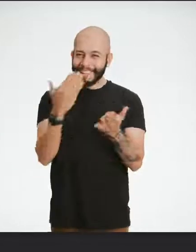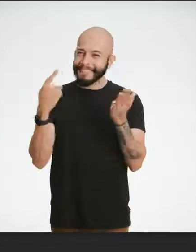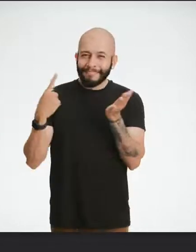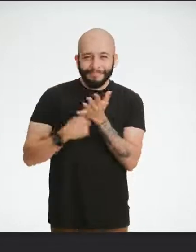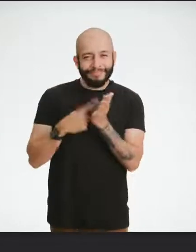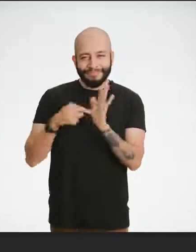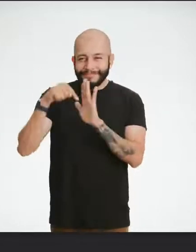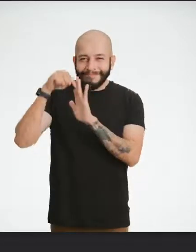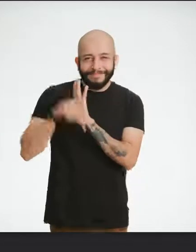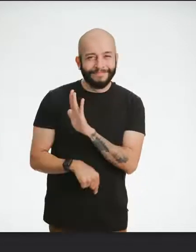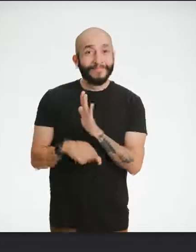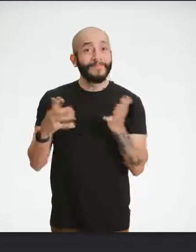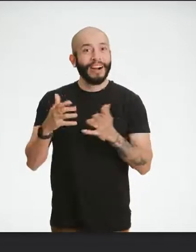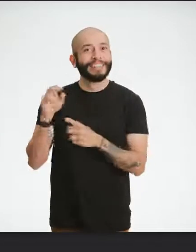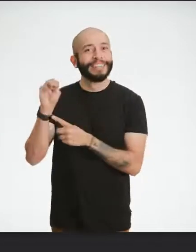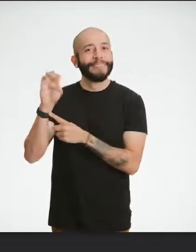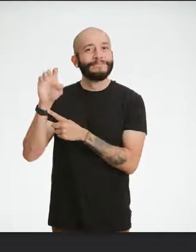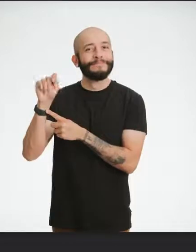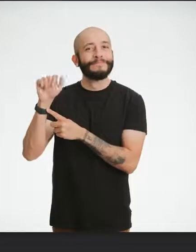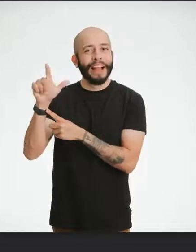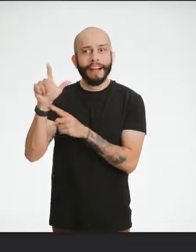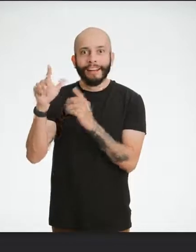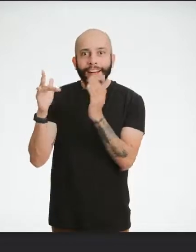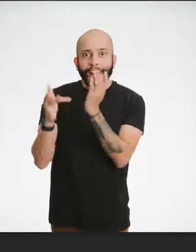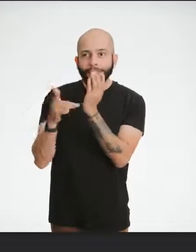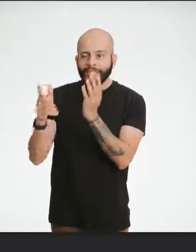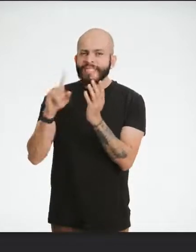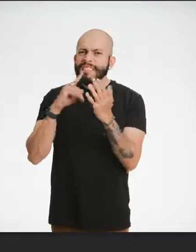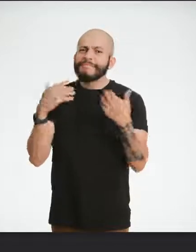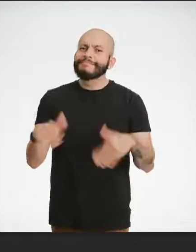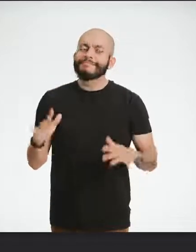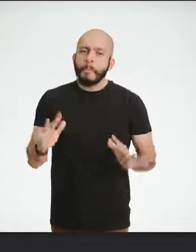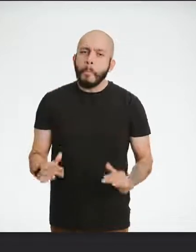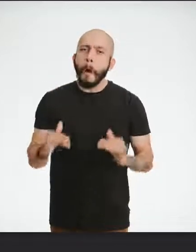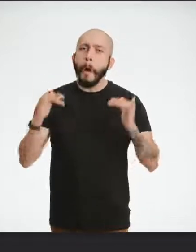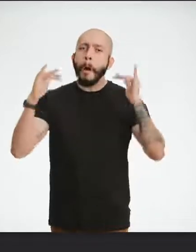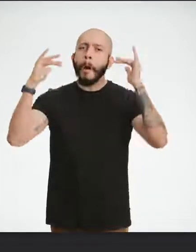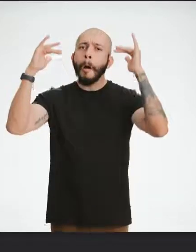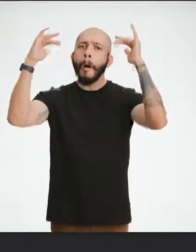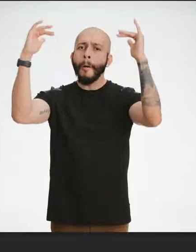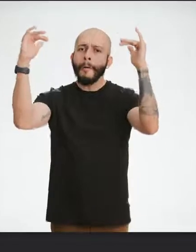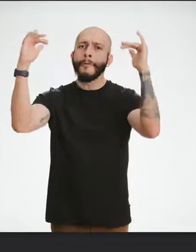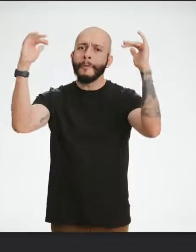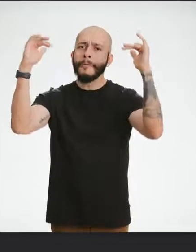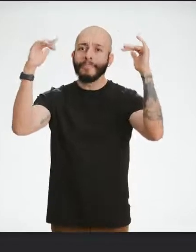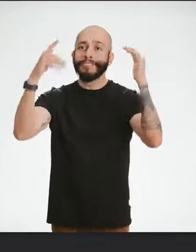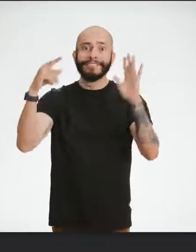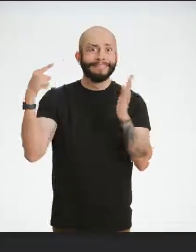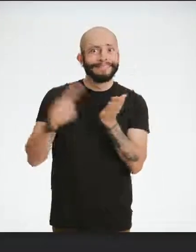So next, let's go a little deeper starting with Metal, a technology that's really taking things to the next level.